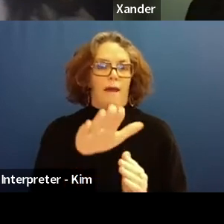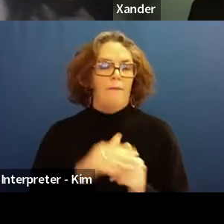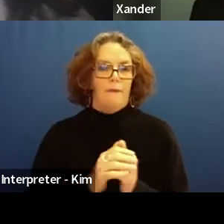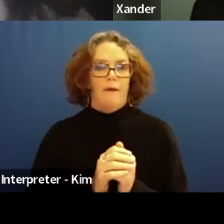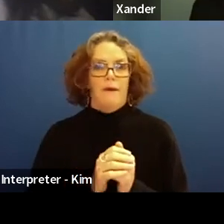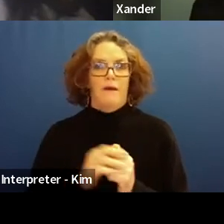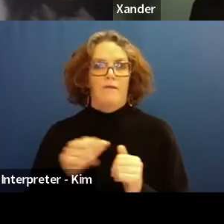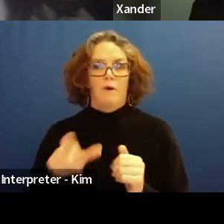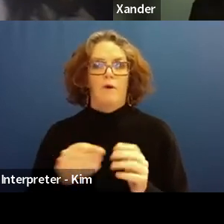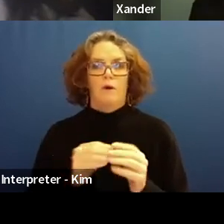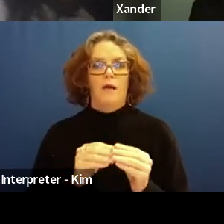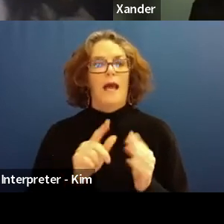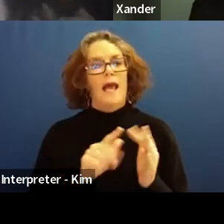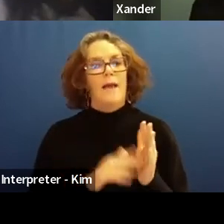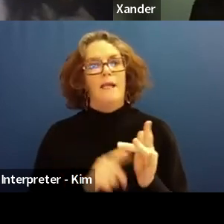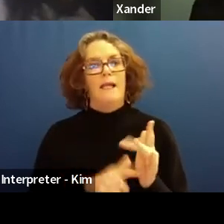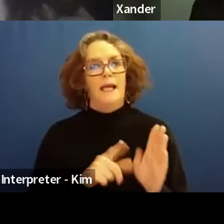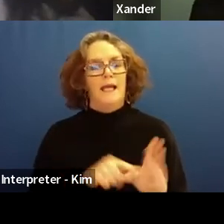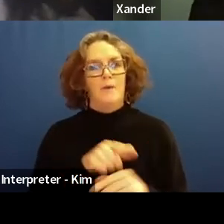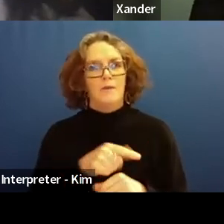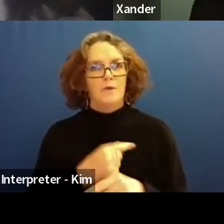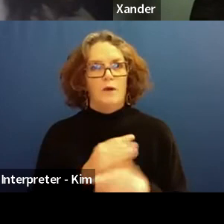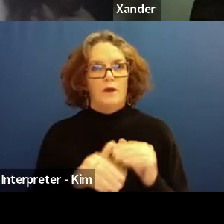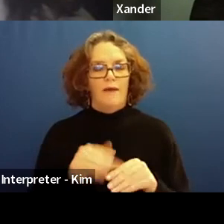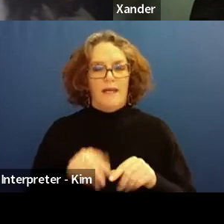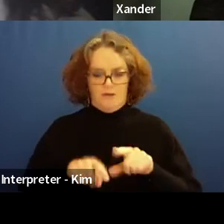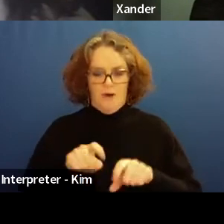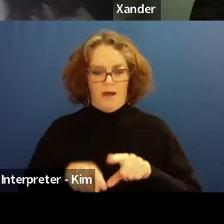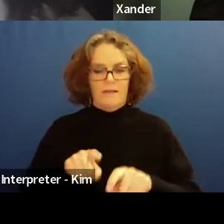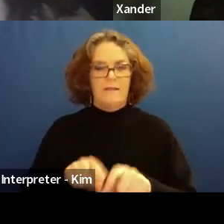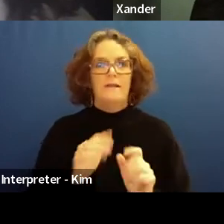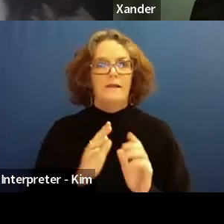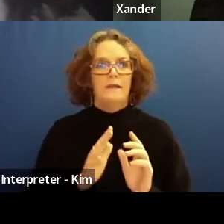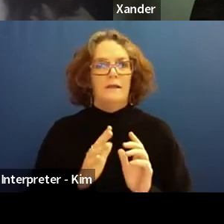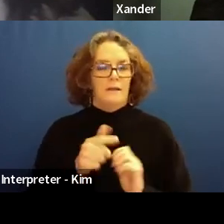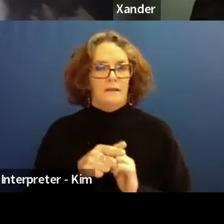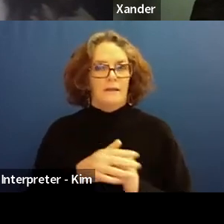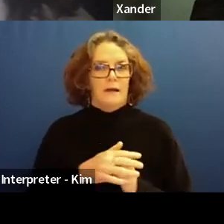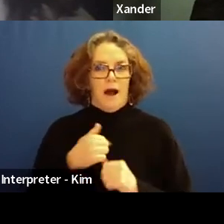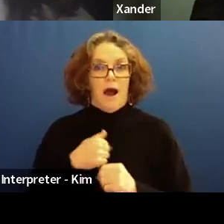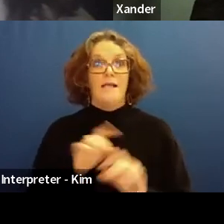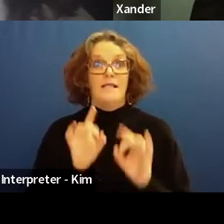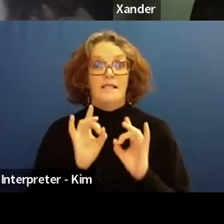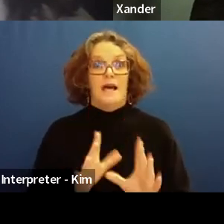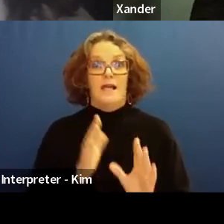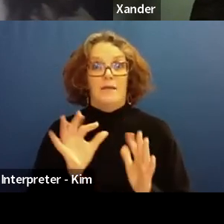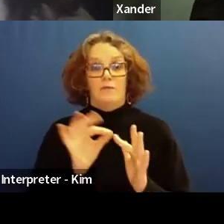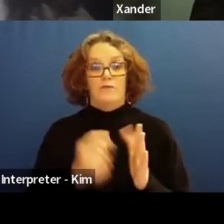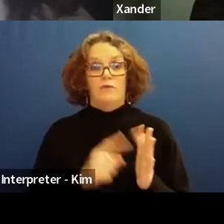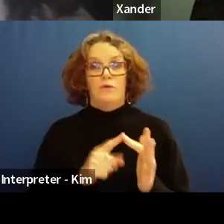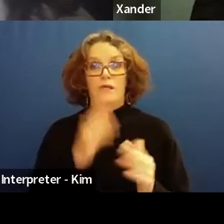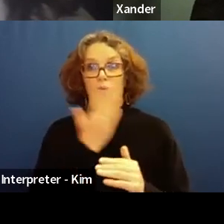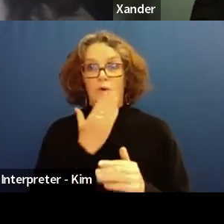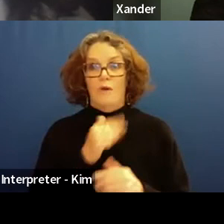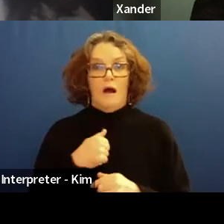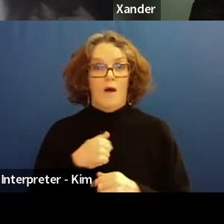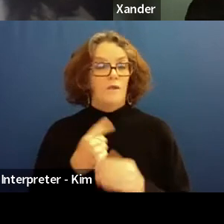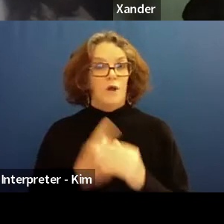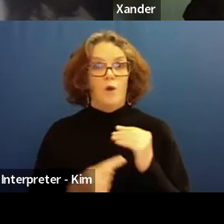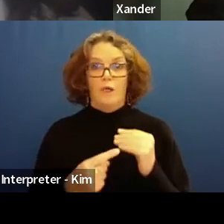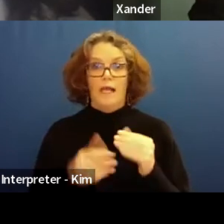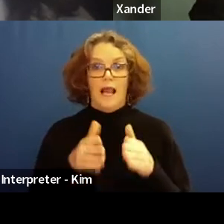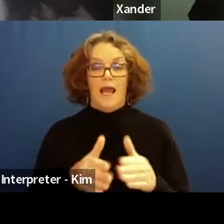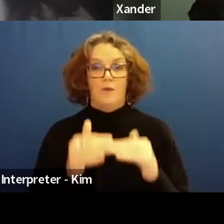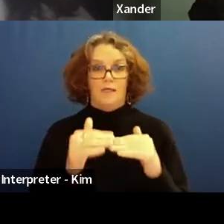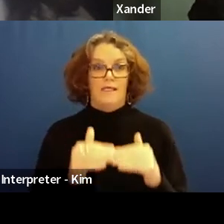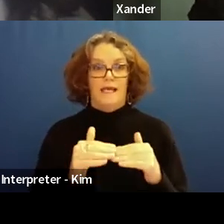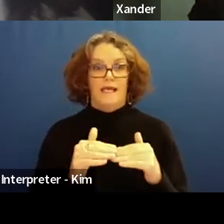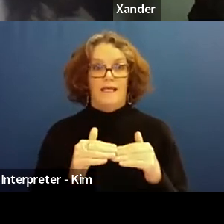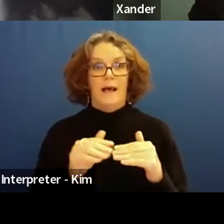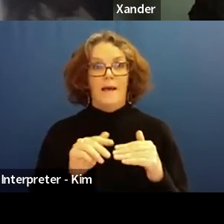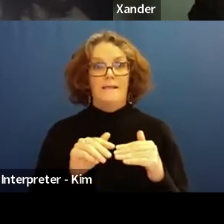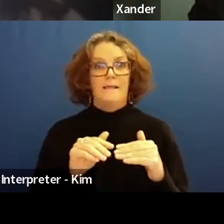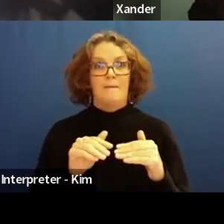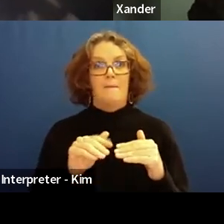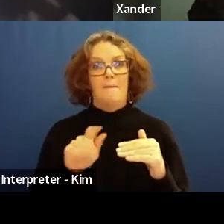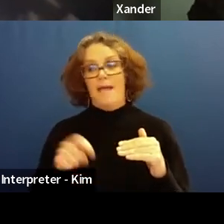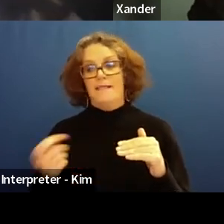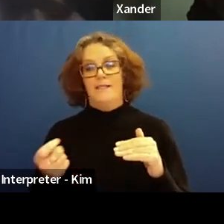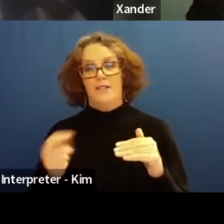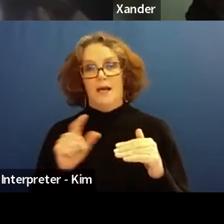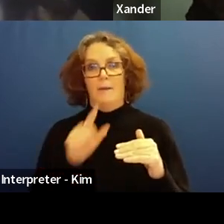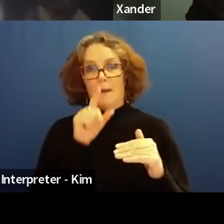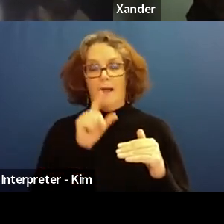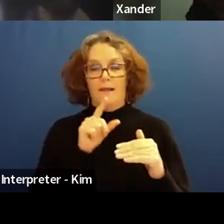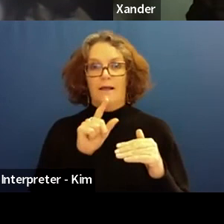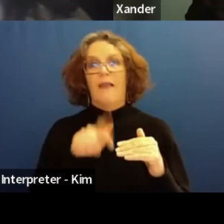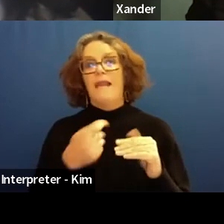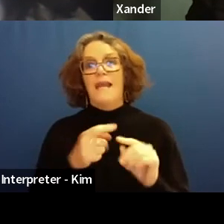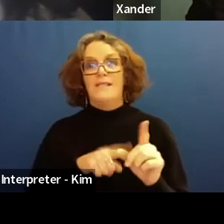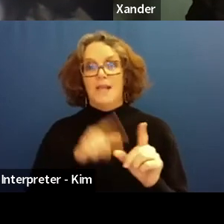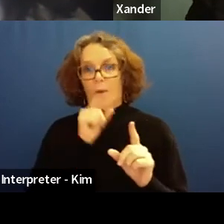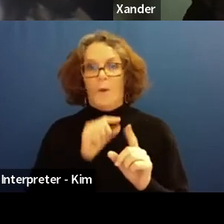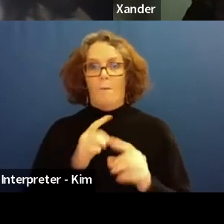That was like, where they got to ride and sit. I, and I started preschool was only allowed to sit as a passenger but then by the end of the year I was able to actually ride the track by myself so that was a really big thing to me to be able to do but